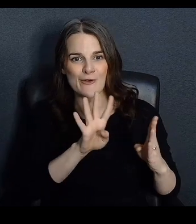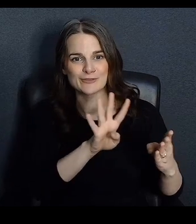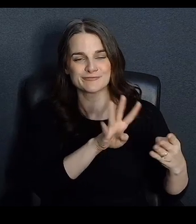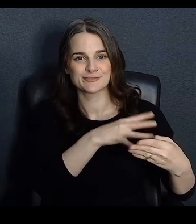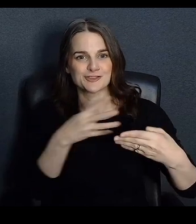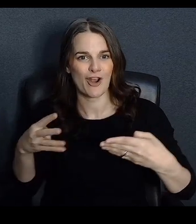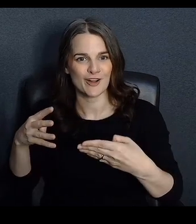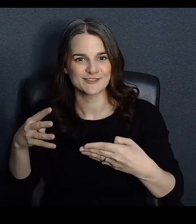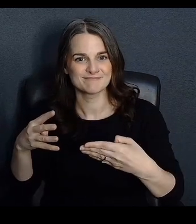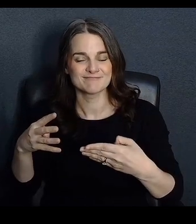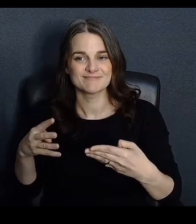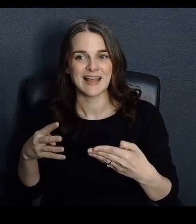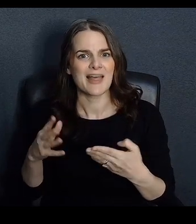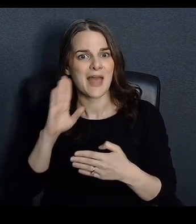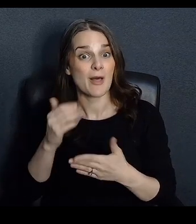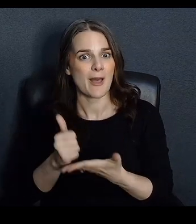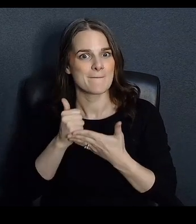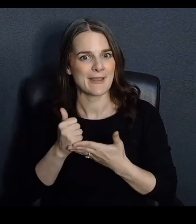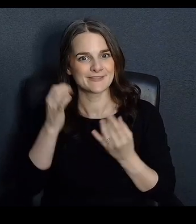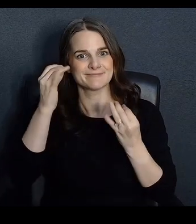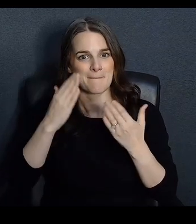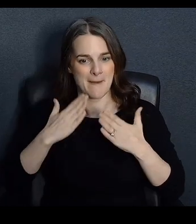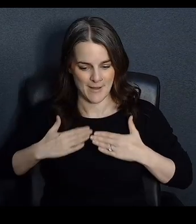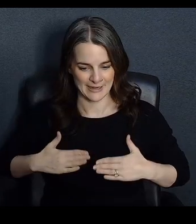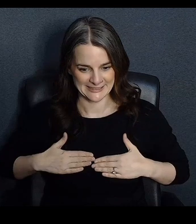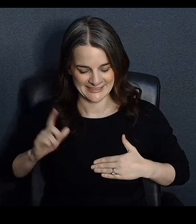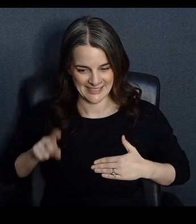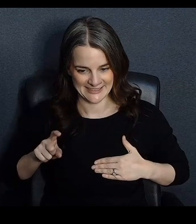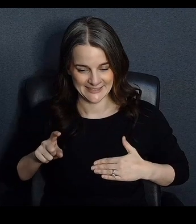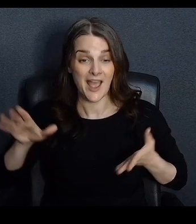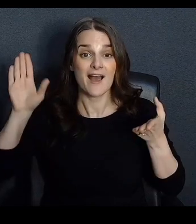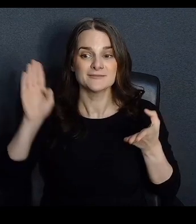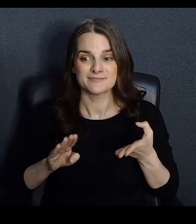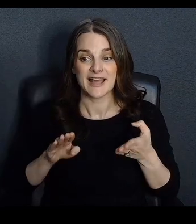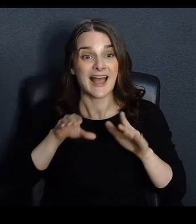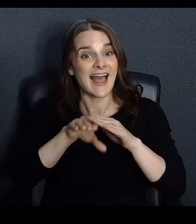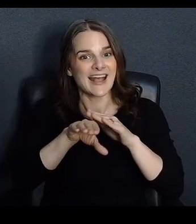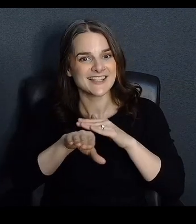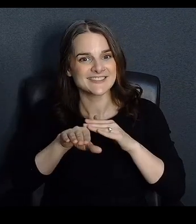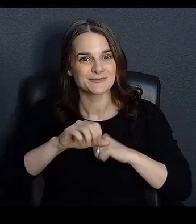So this increases the odds of me thinking about my body's needs, and it decreases access resistance